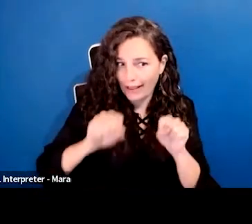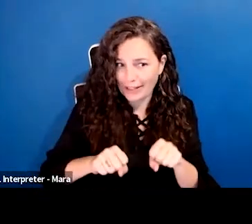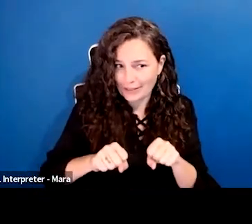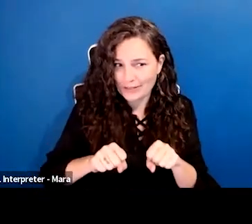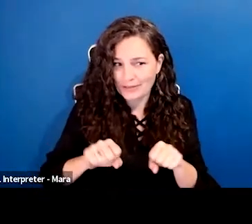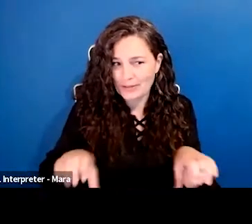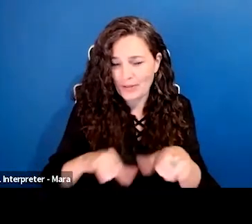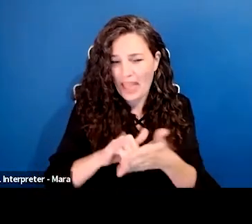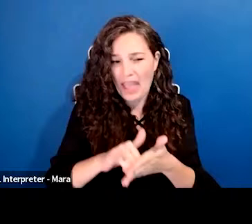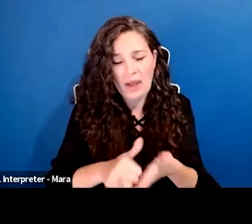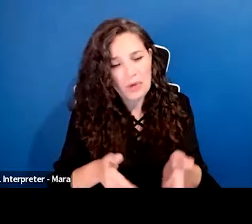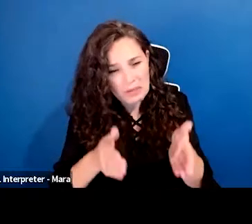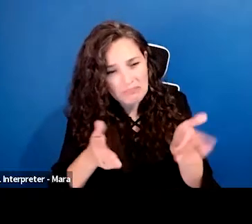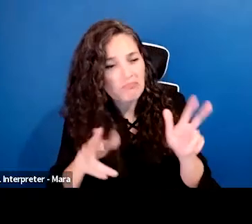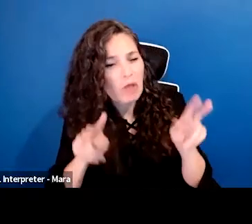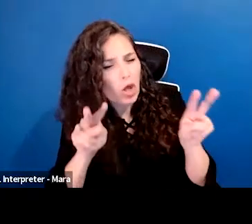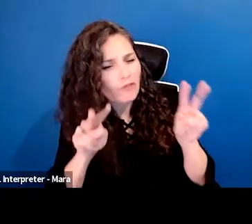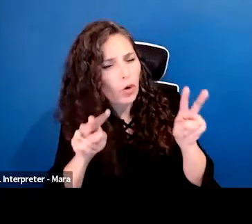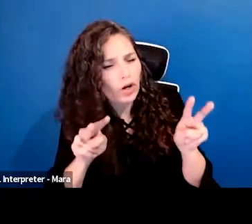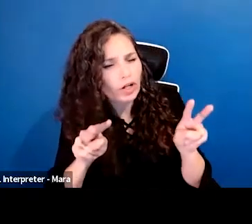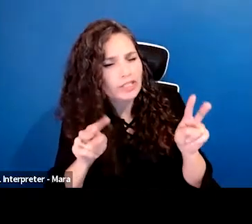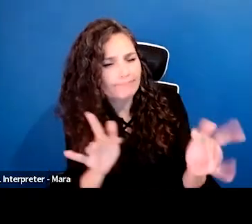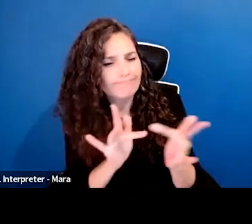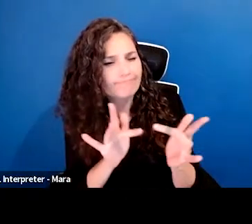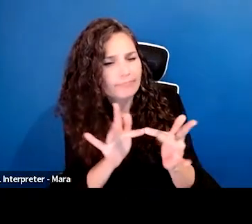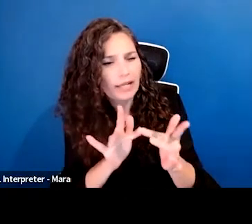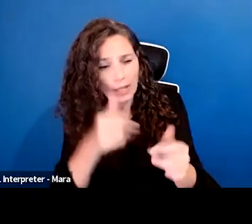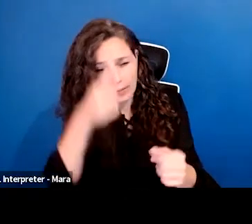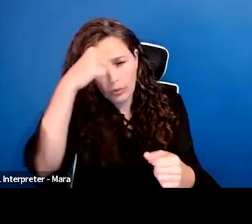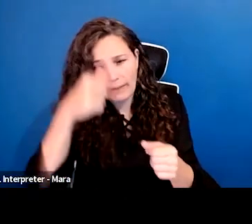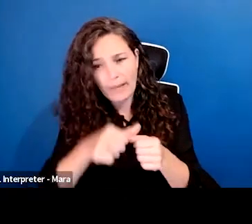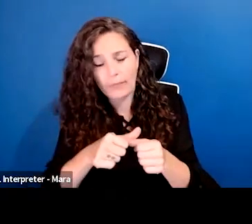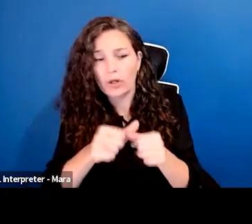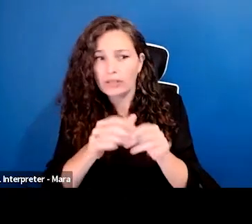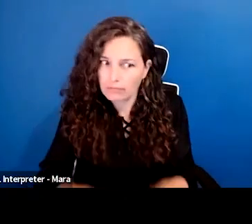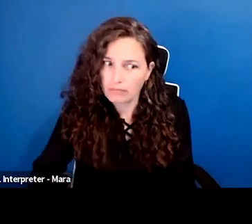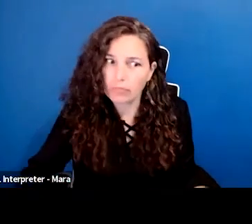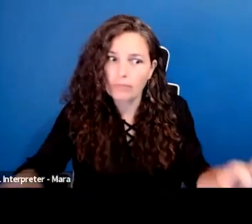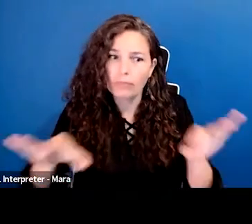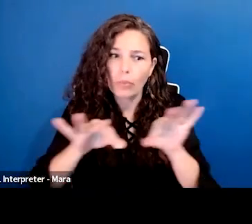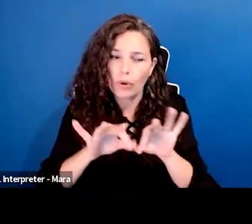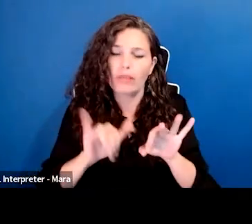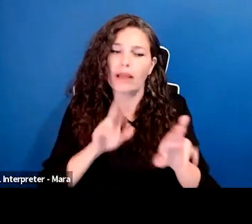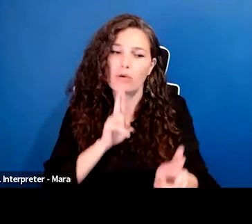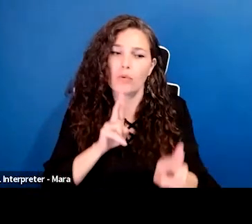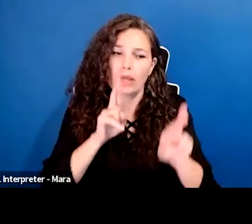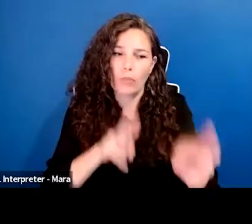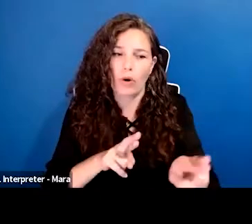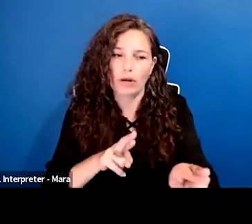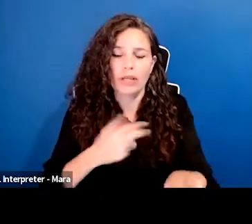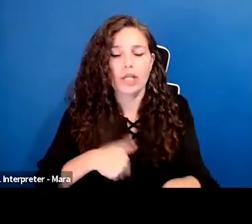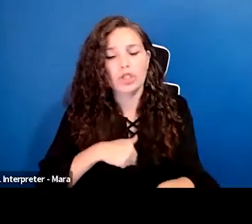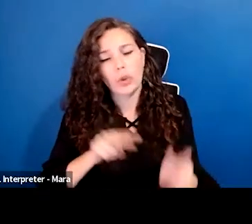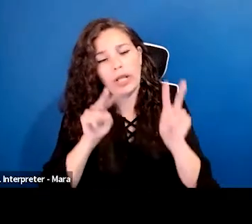But just remember that porting reporting is critical and we look forward to hearing those reports.